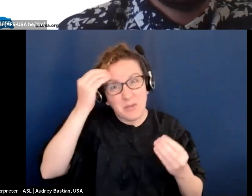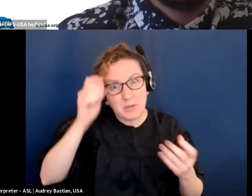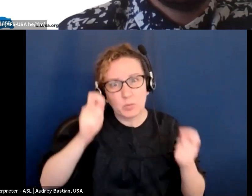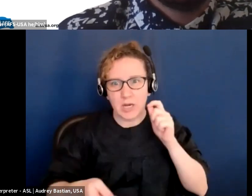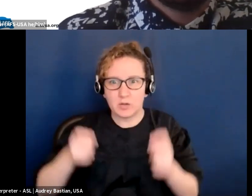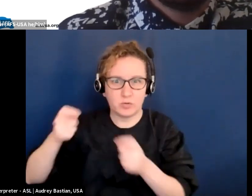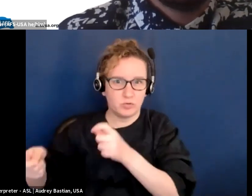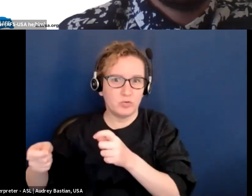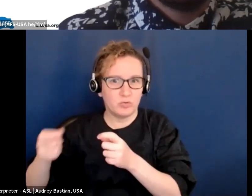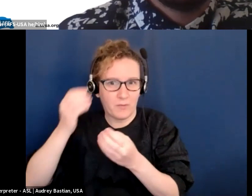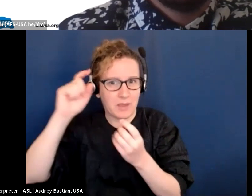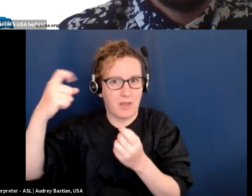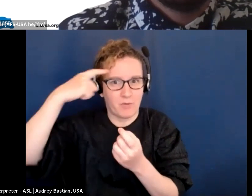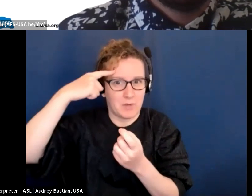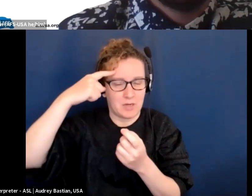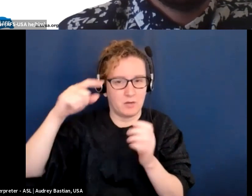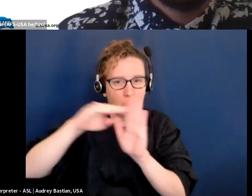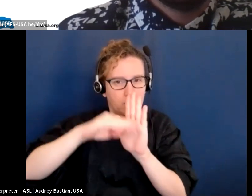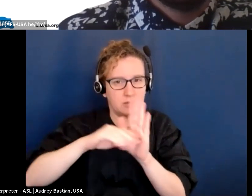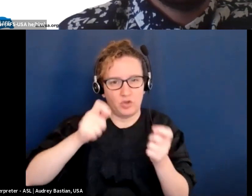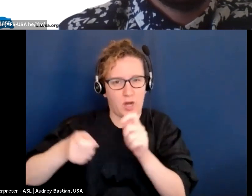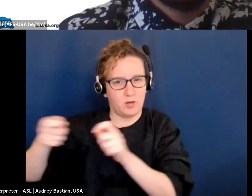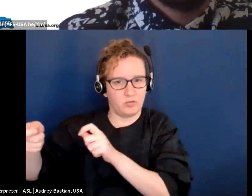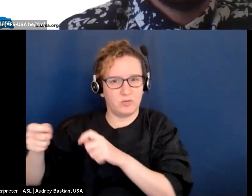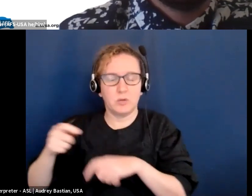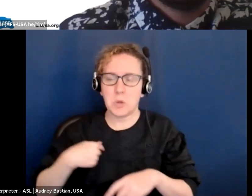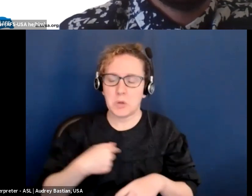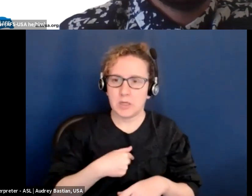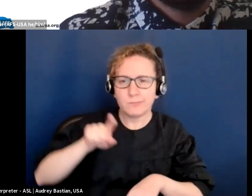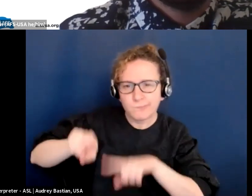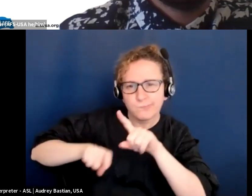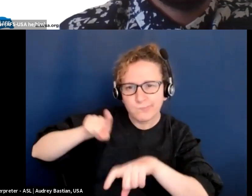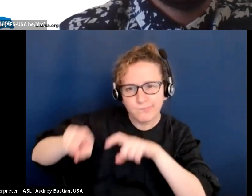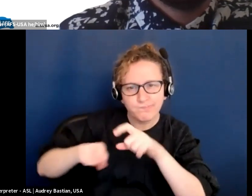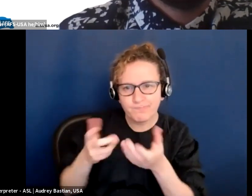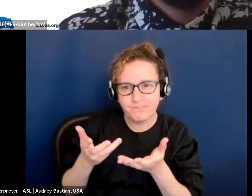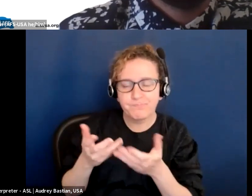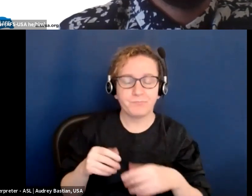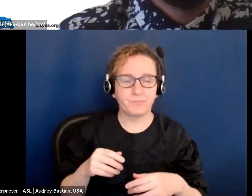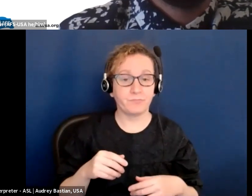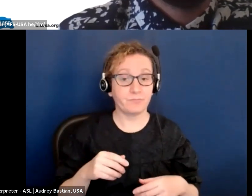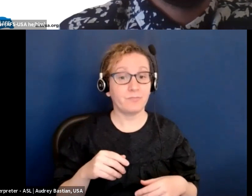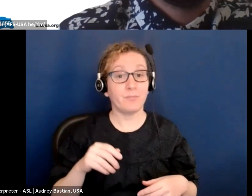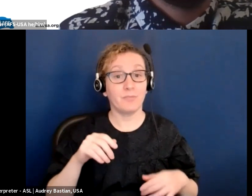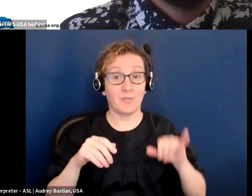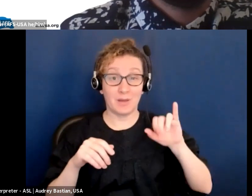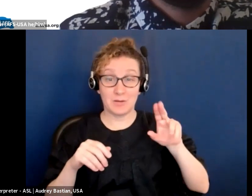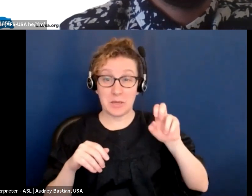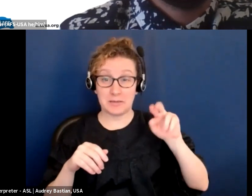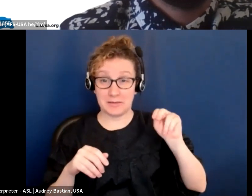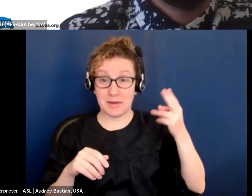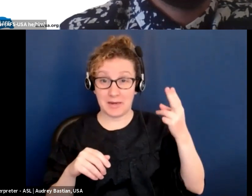That is great. In terms of animal service and emotional support animal